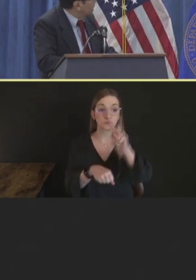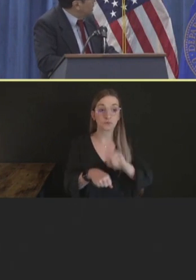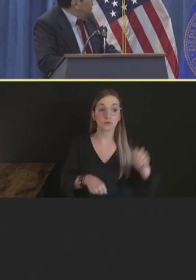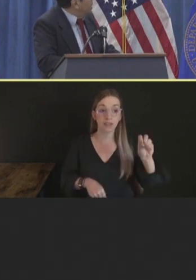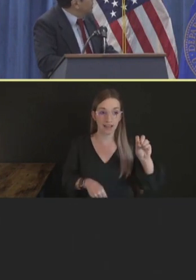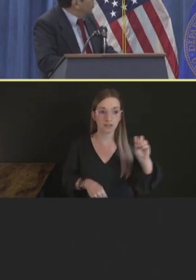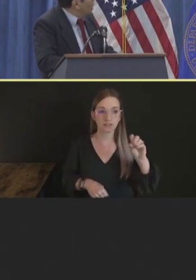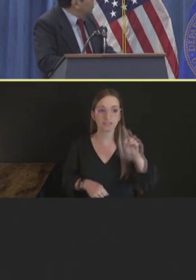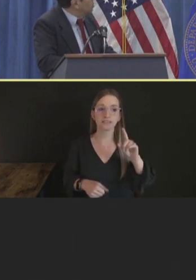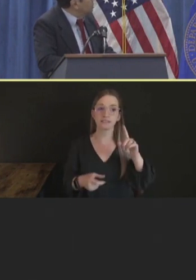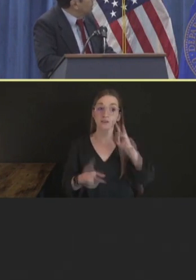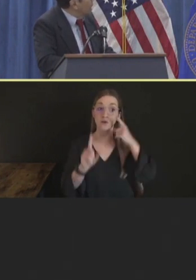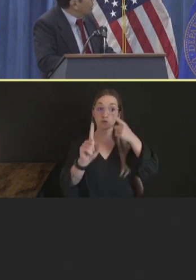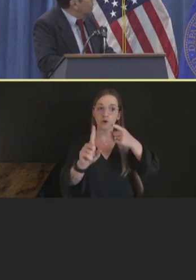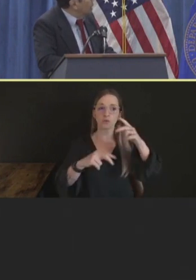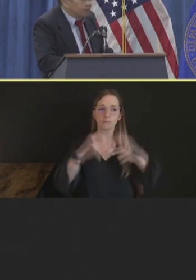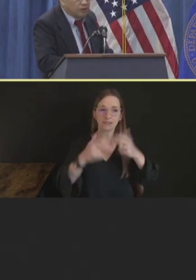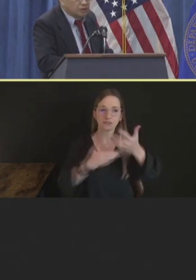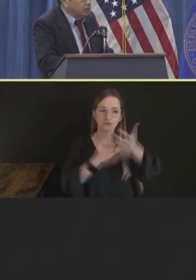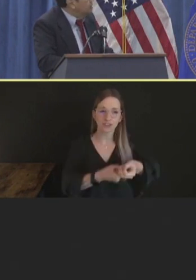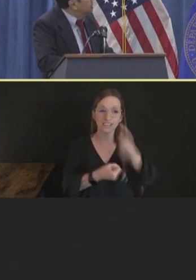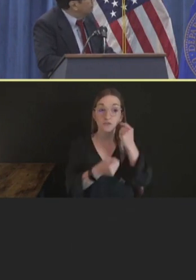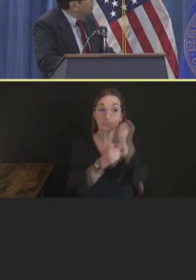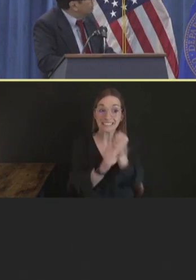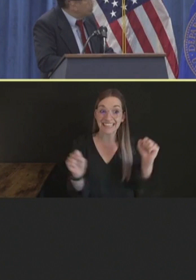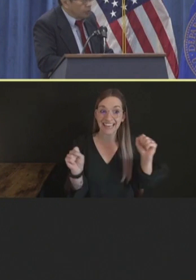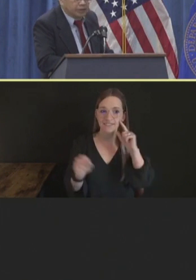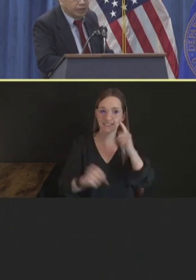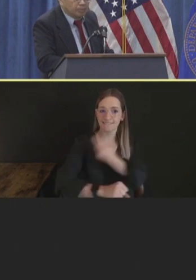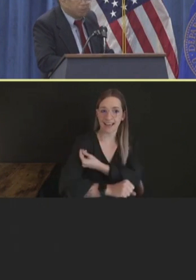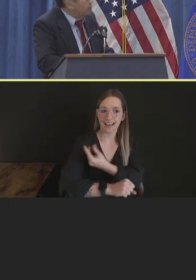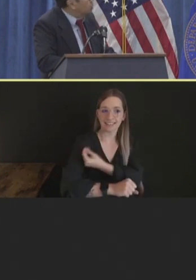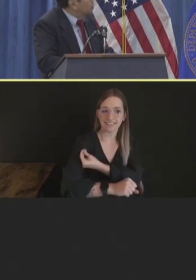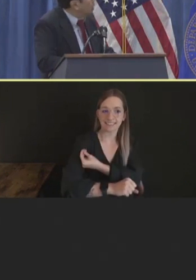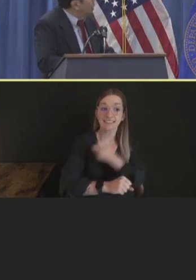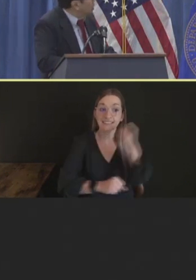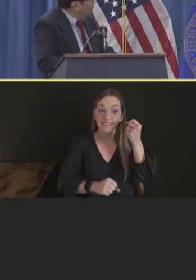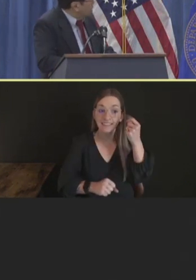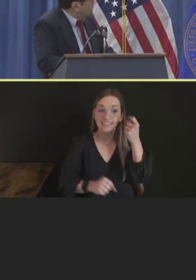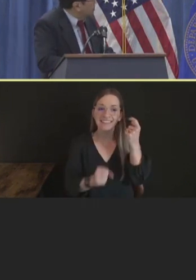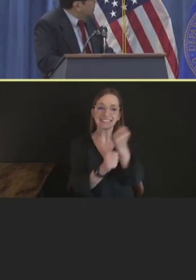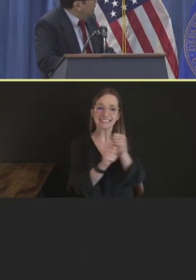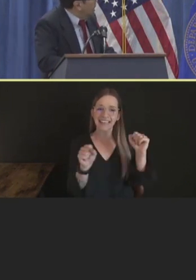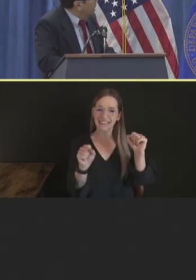The problem is that unlike efficacy, safety generally cannot be measured directly, and